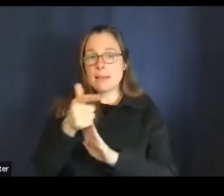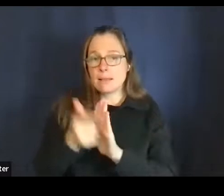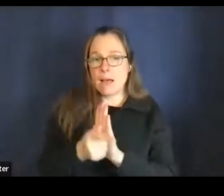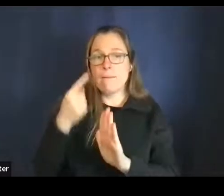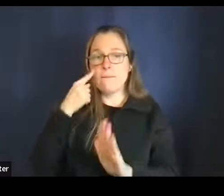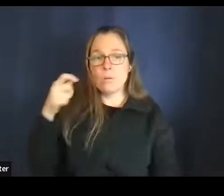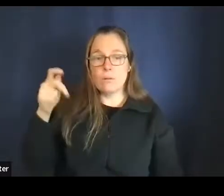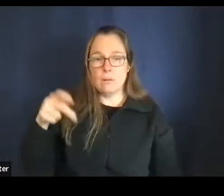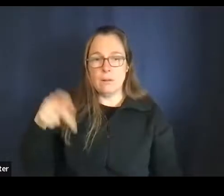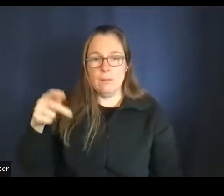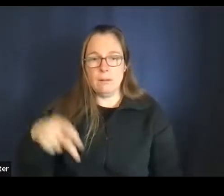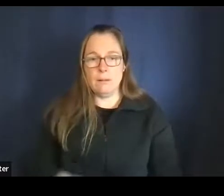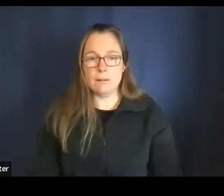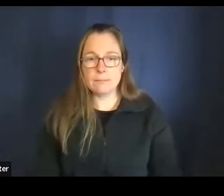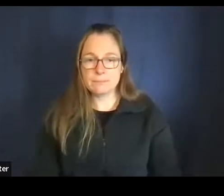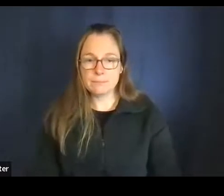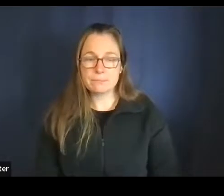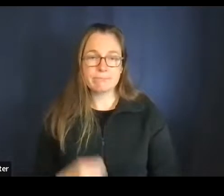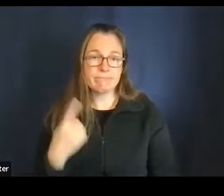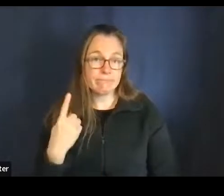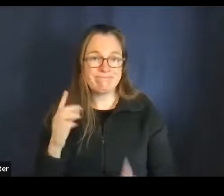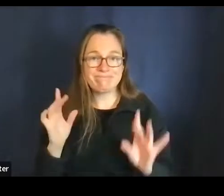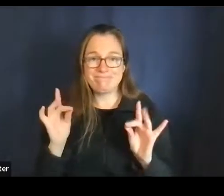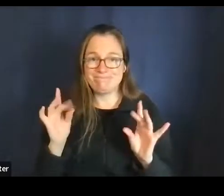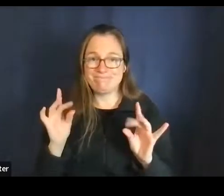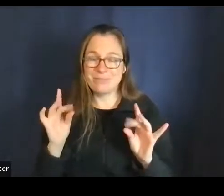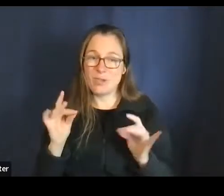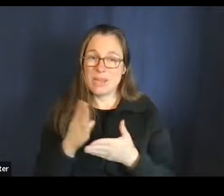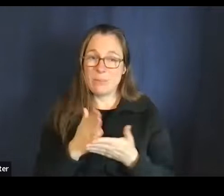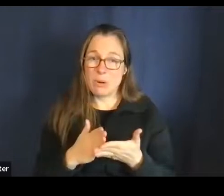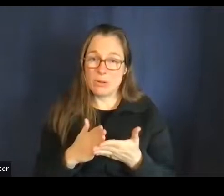One of the tricky parts of this particular process, as Shoshanah mentioned, is that it